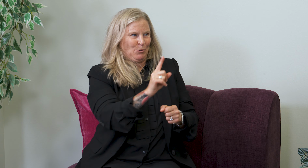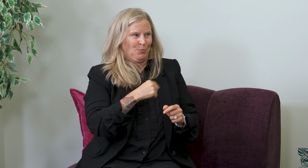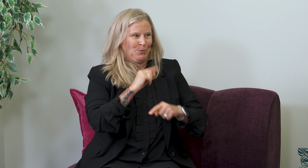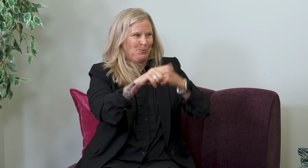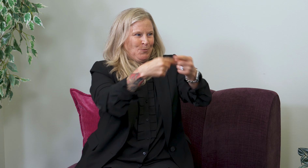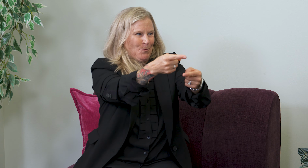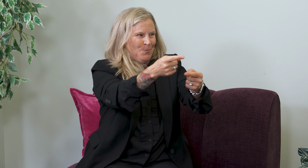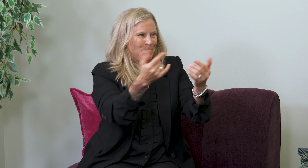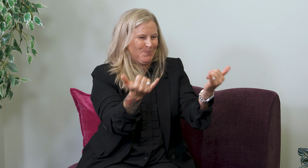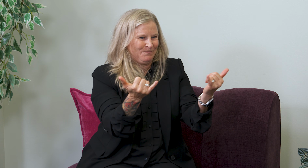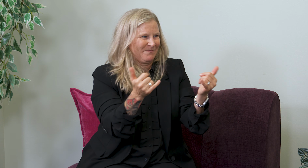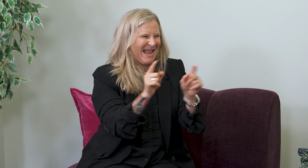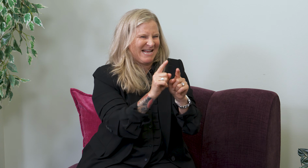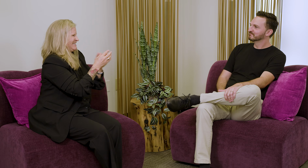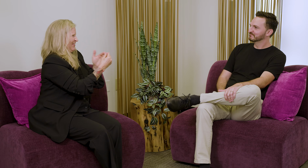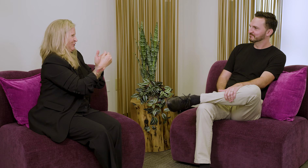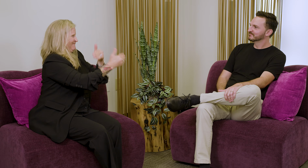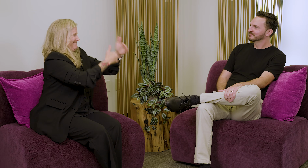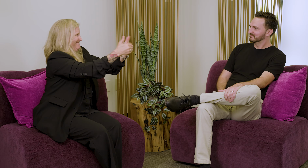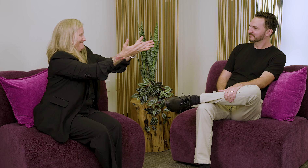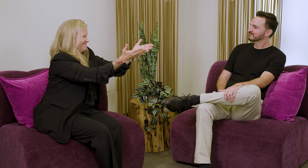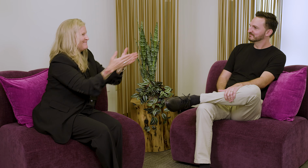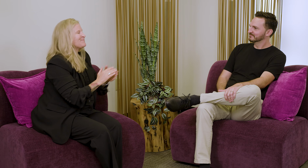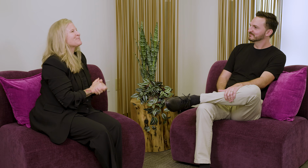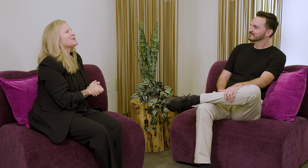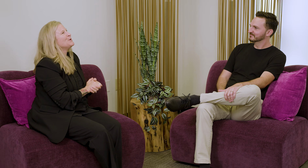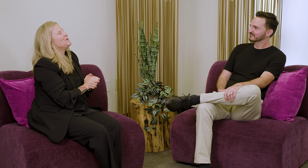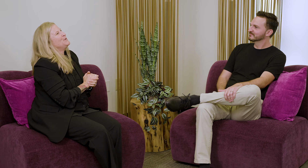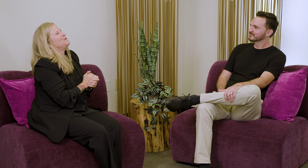That's one big area that I can see us going as a leader.